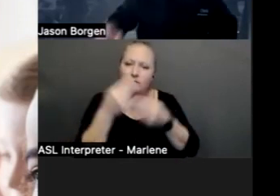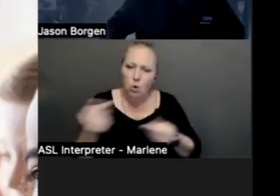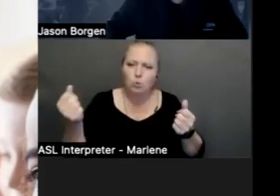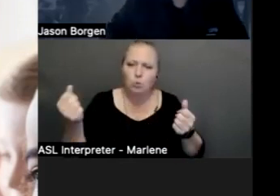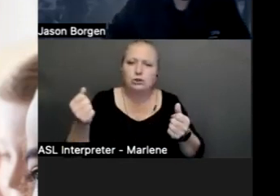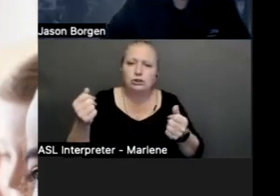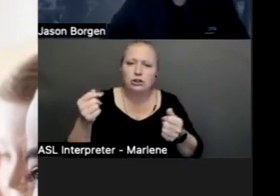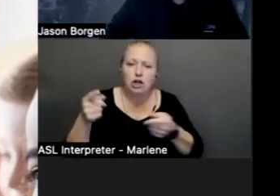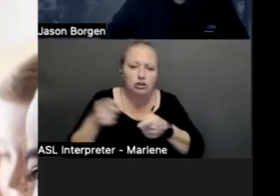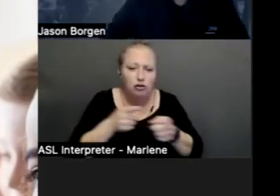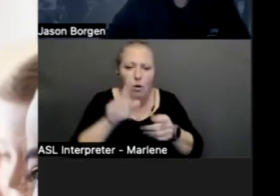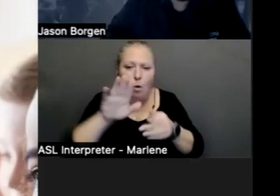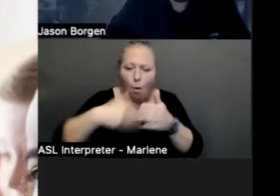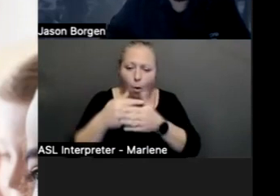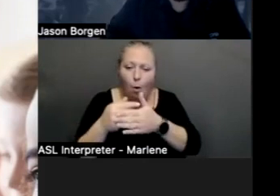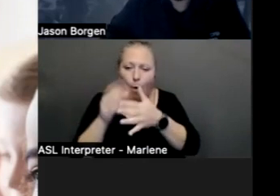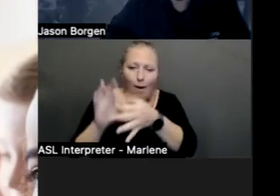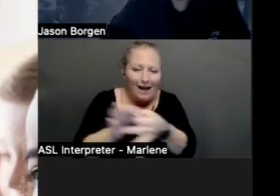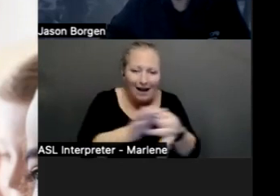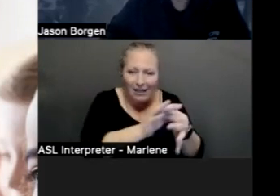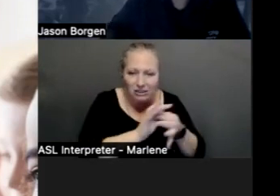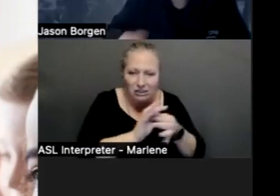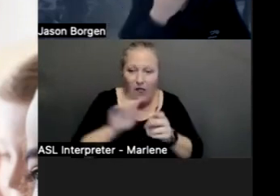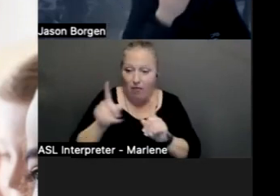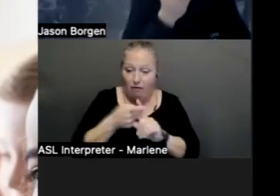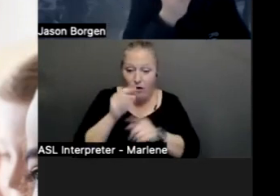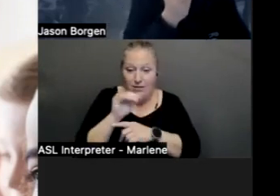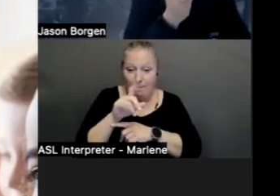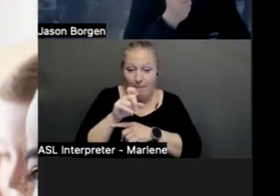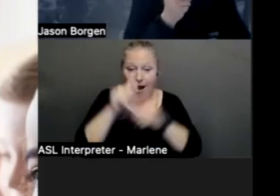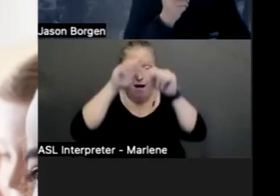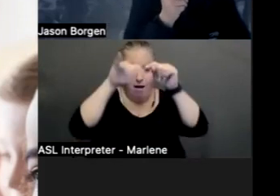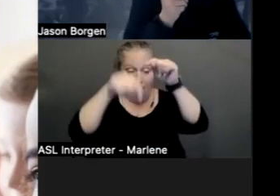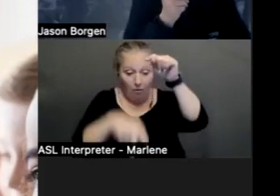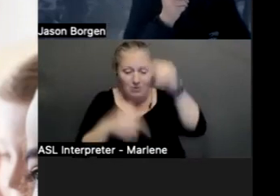the whole connection from the first mile all the way down to the last mile because as we know,